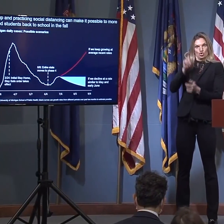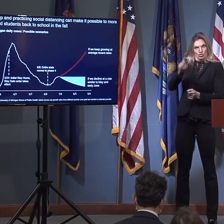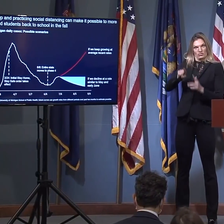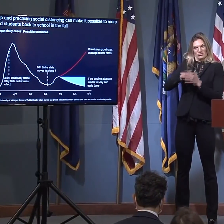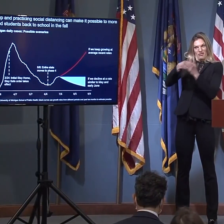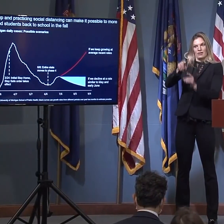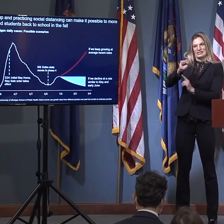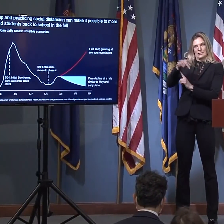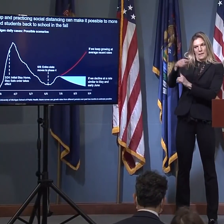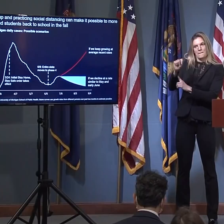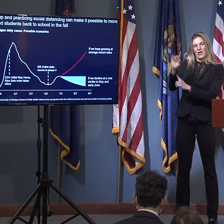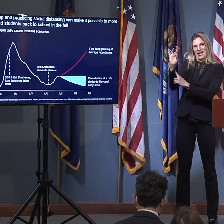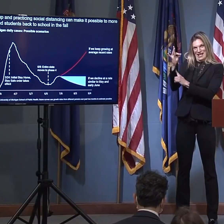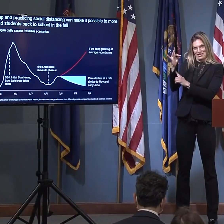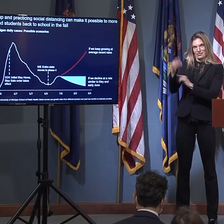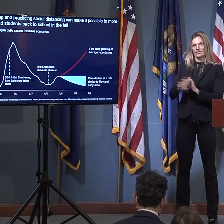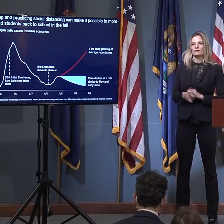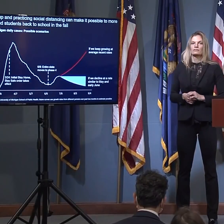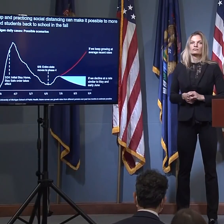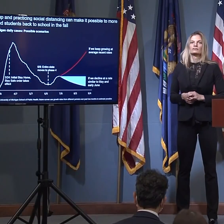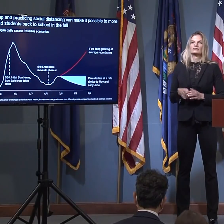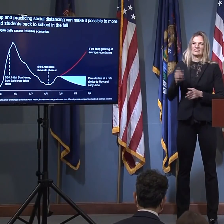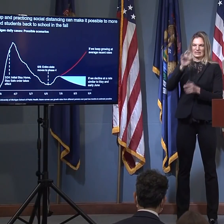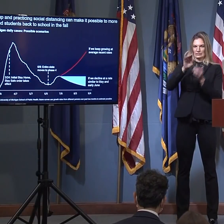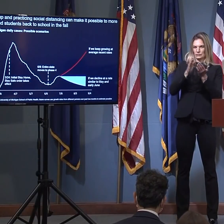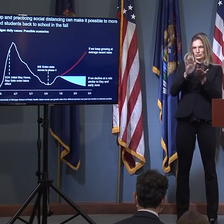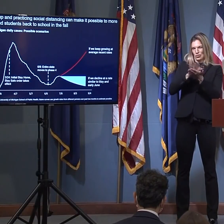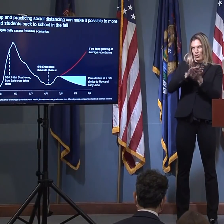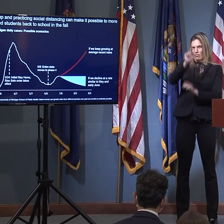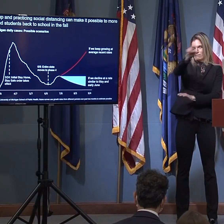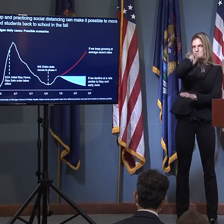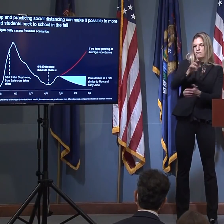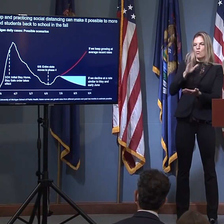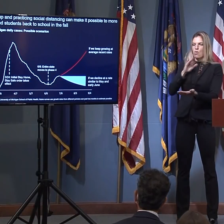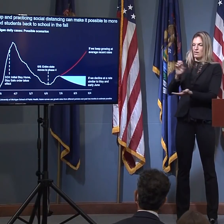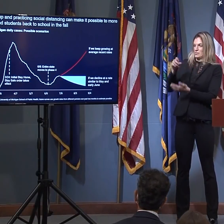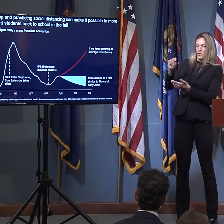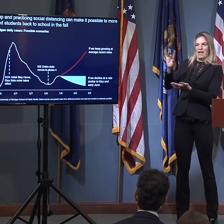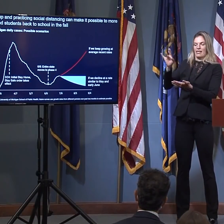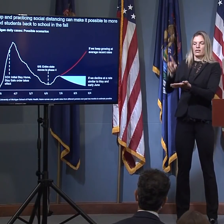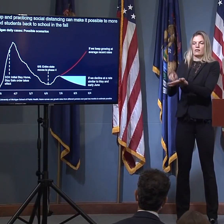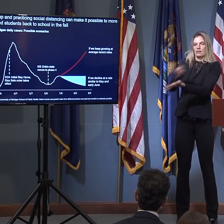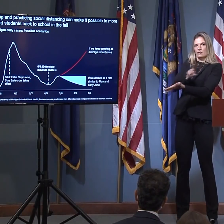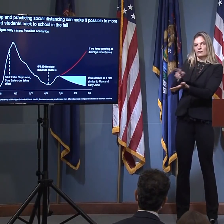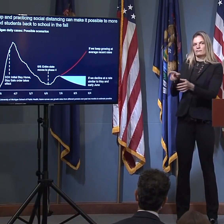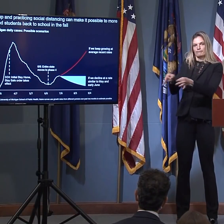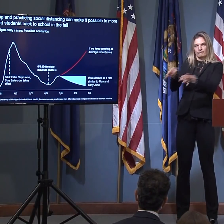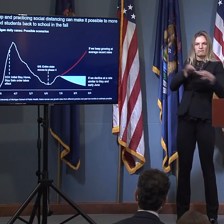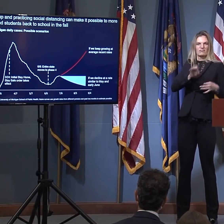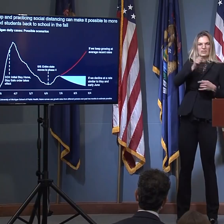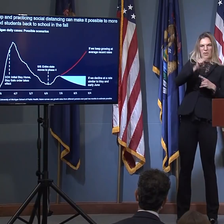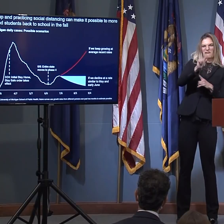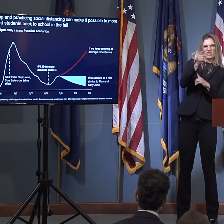SO THE PLAYOFF MICHIGAN SCHOOLS ARE SET TO START ON SEPTEMBER 8th.